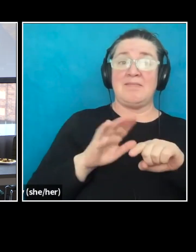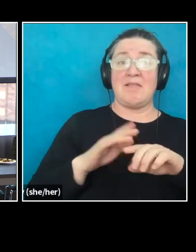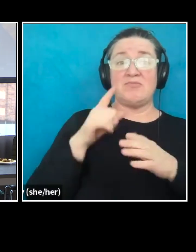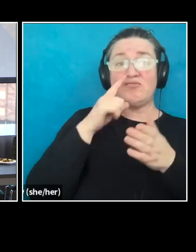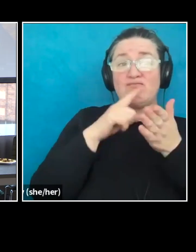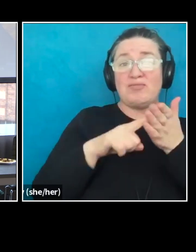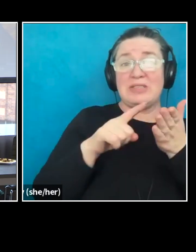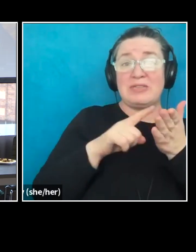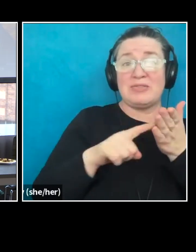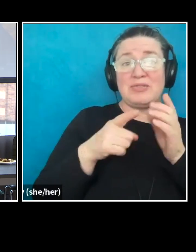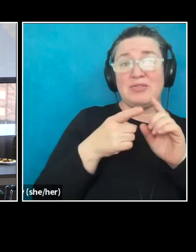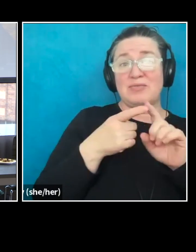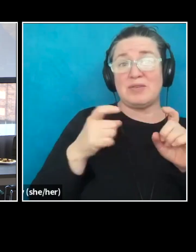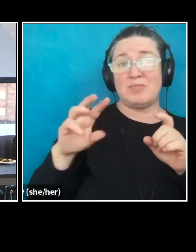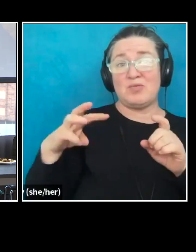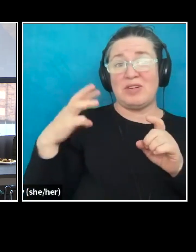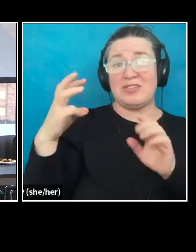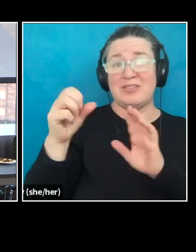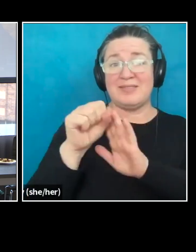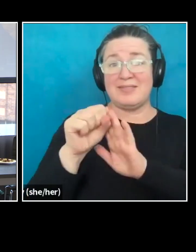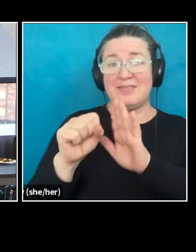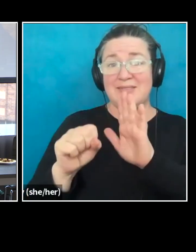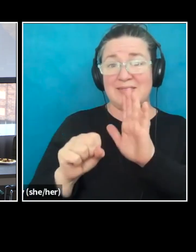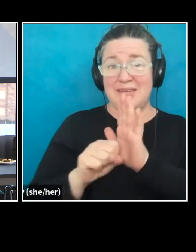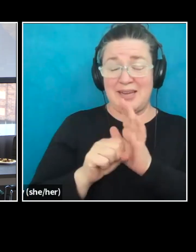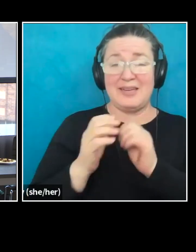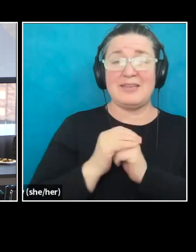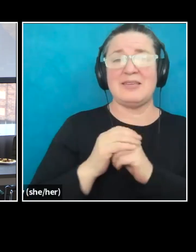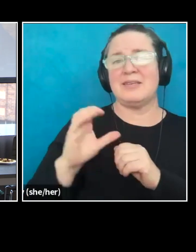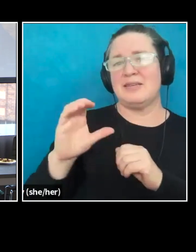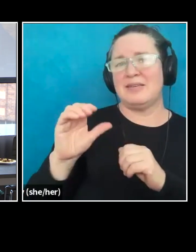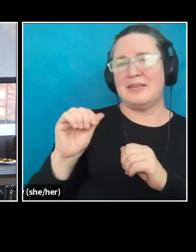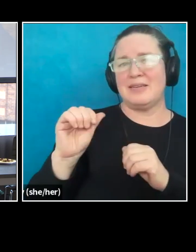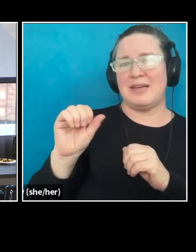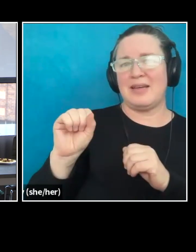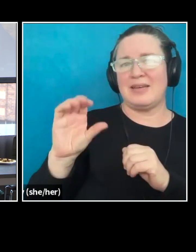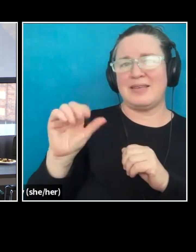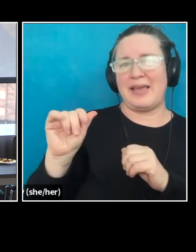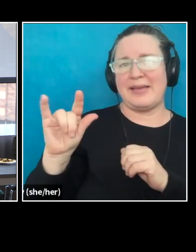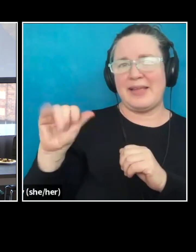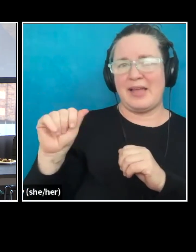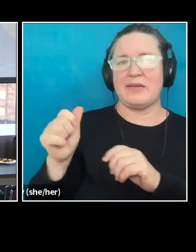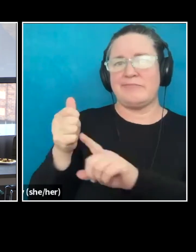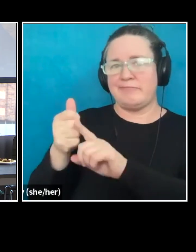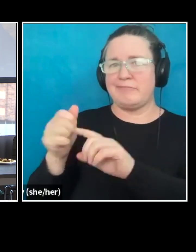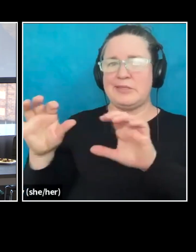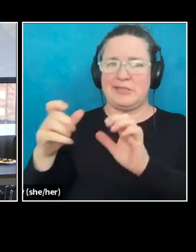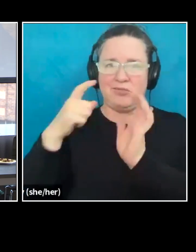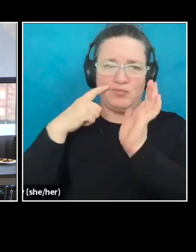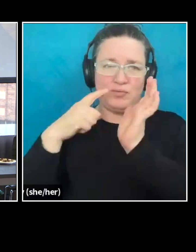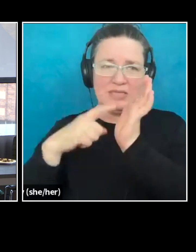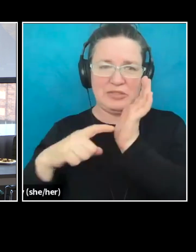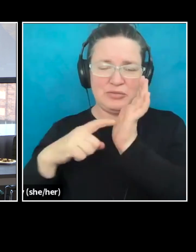still so much sort of push back um, from more established transportation industry folks. Um,